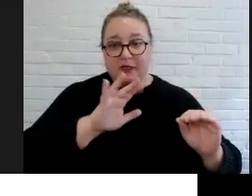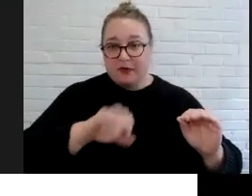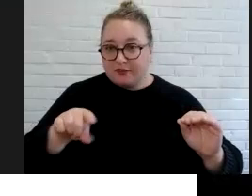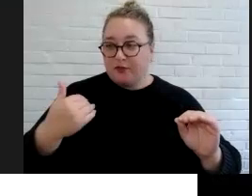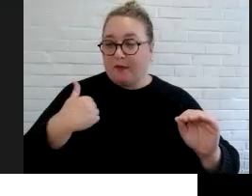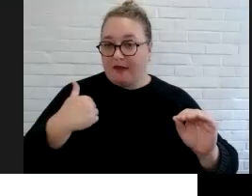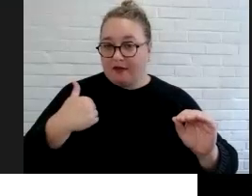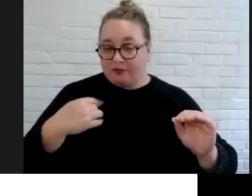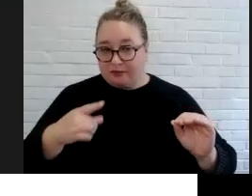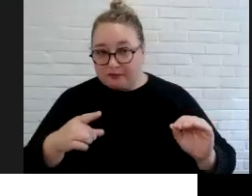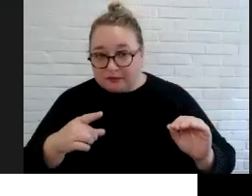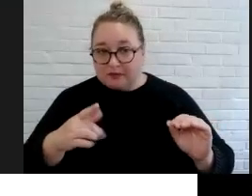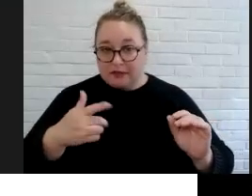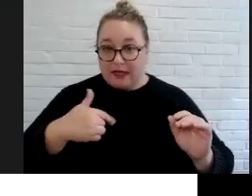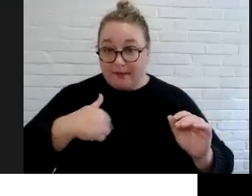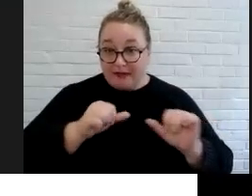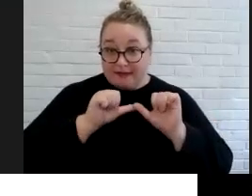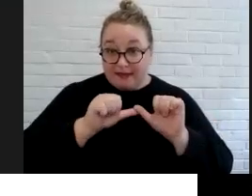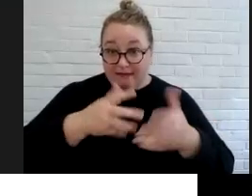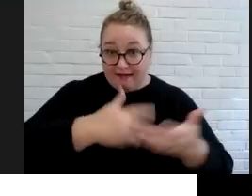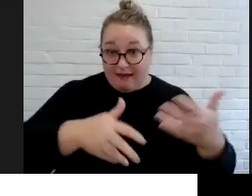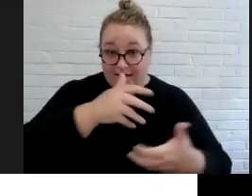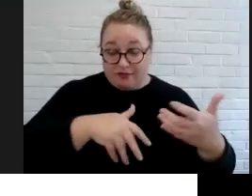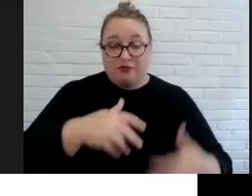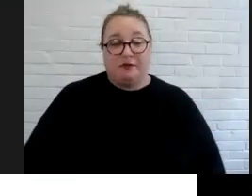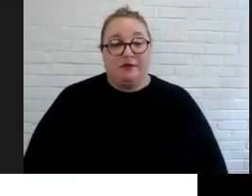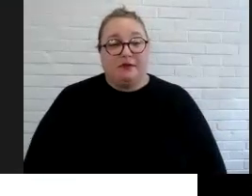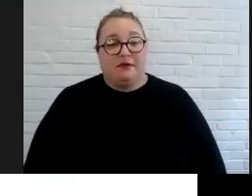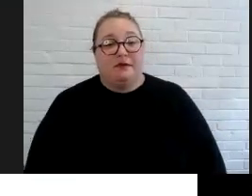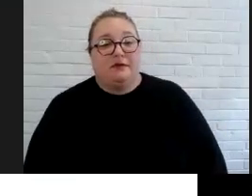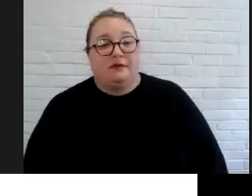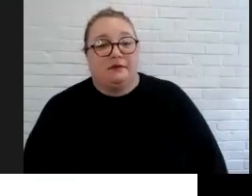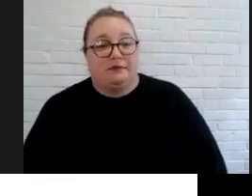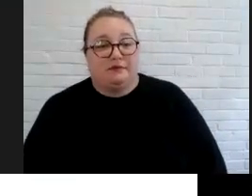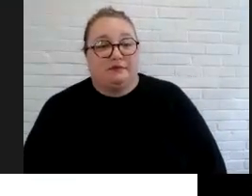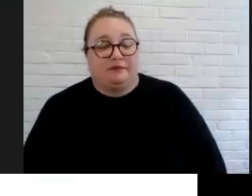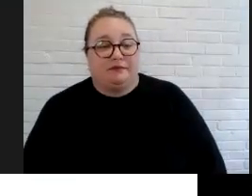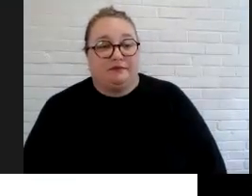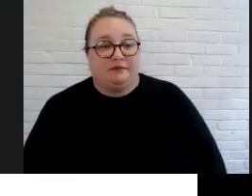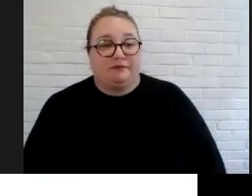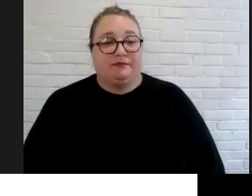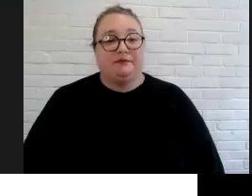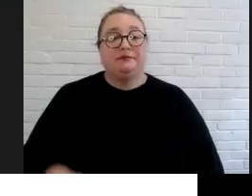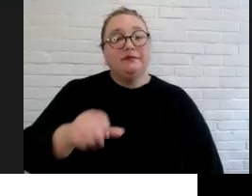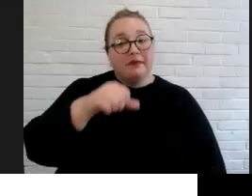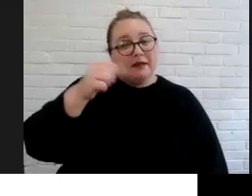One of the other things that I also wanted to mention is